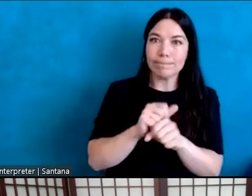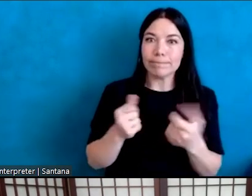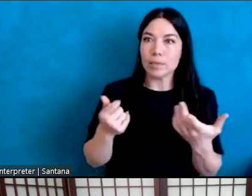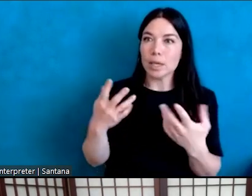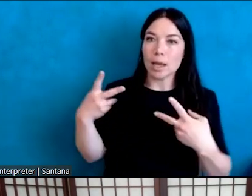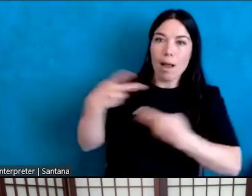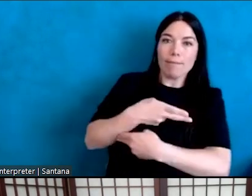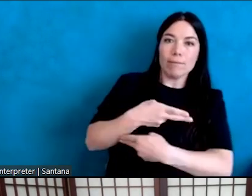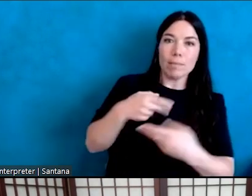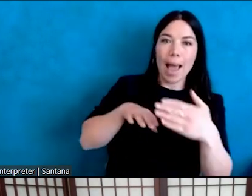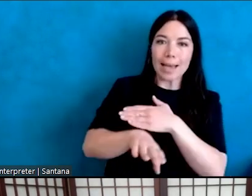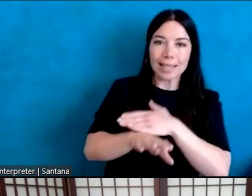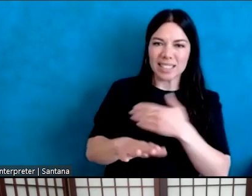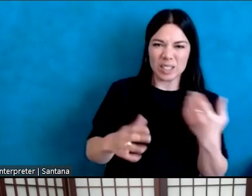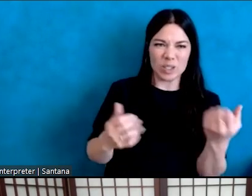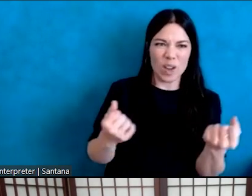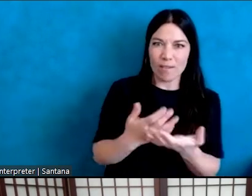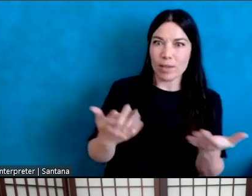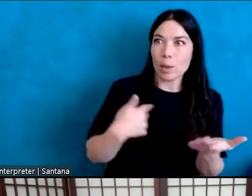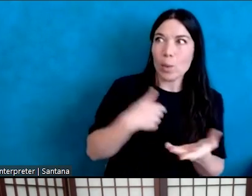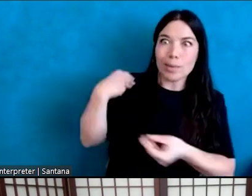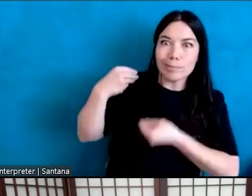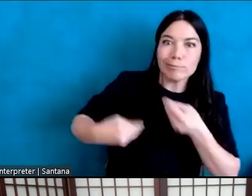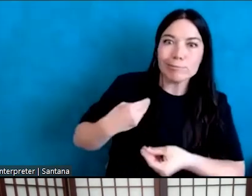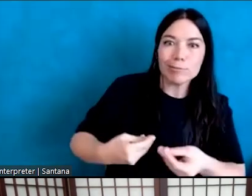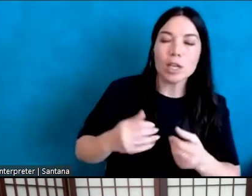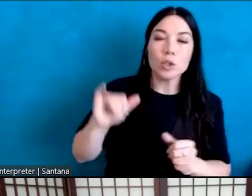That recognition then led me to a new framing, which is language reclamation.